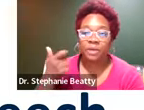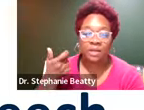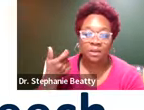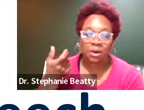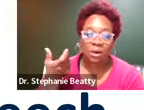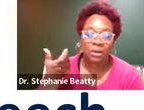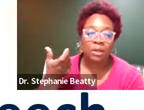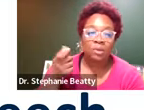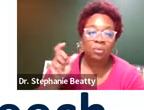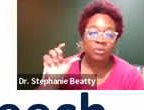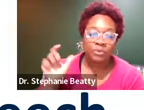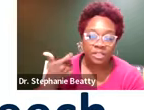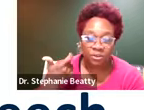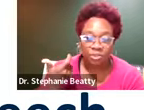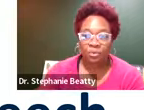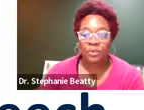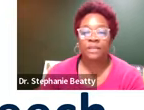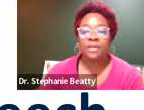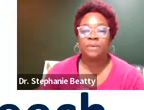depending on what research you read,